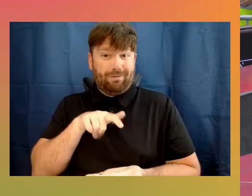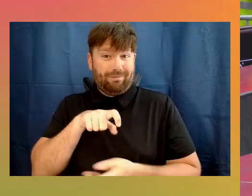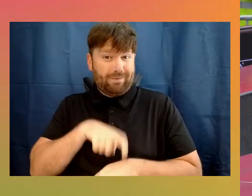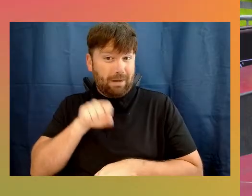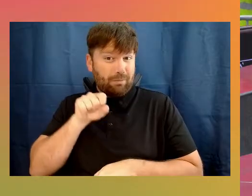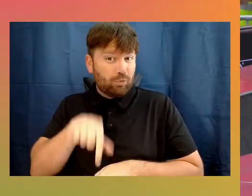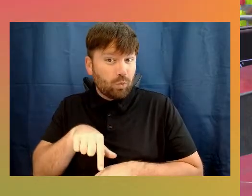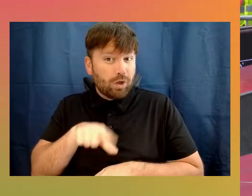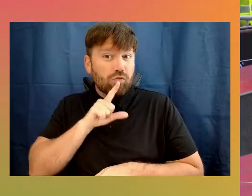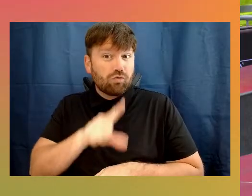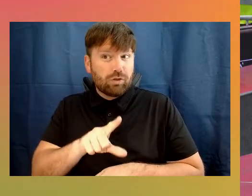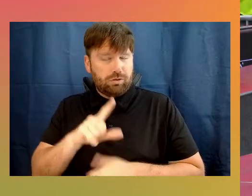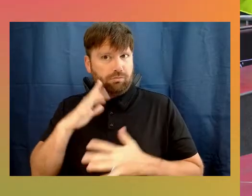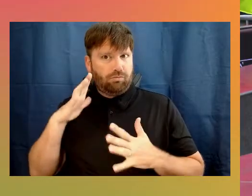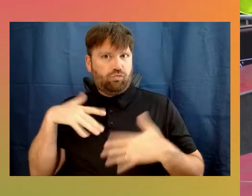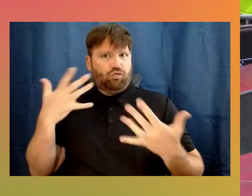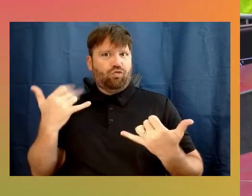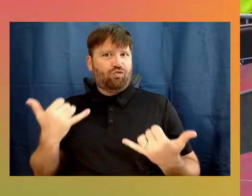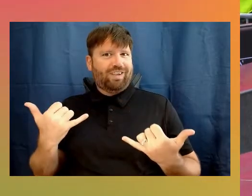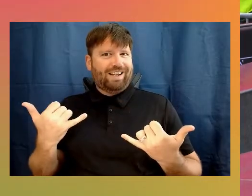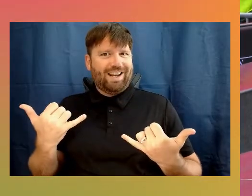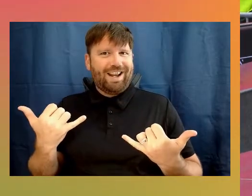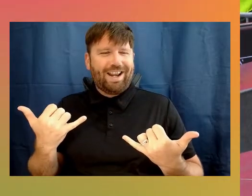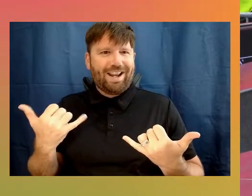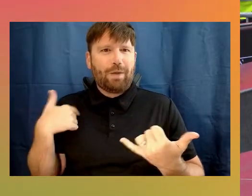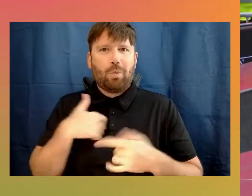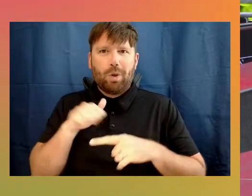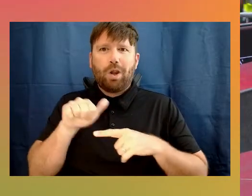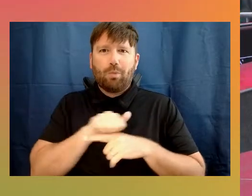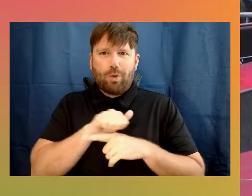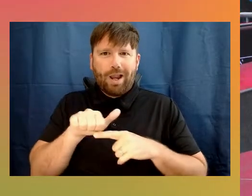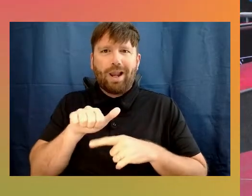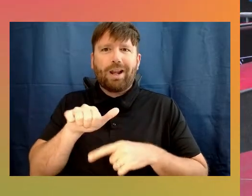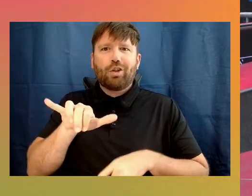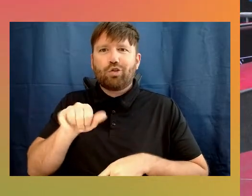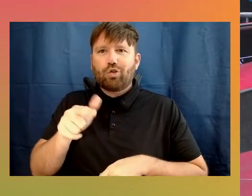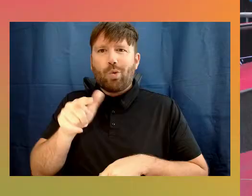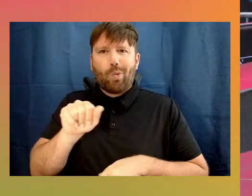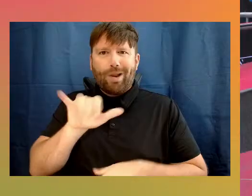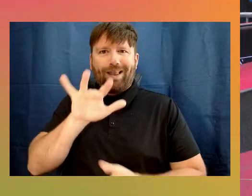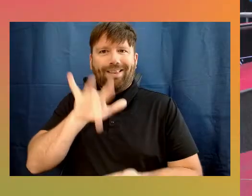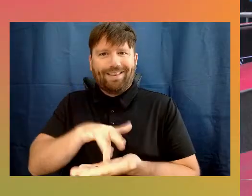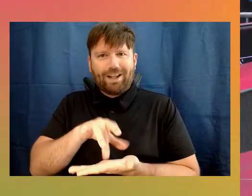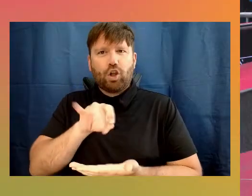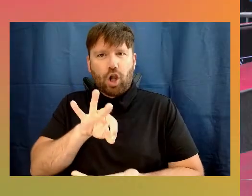YOU GUYS, WE ARE LITERALLY IN THE MIDDLE OF TIMES SQUARE. IS ANYONE ELSE WIGGING OUT OVER